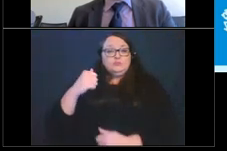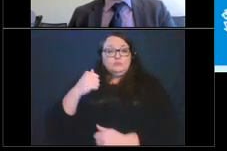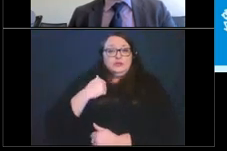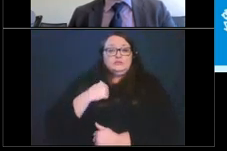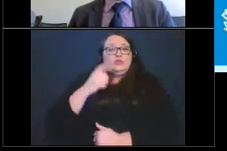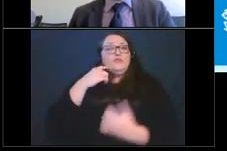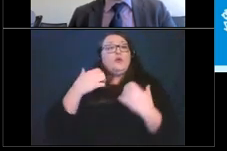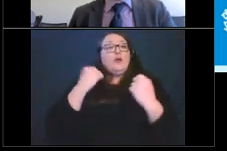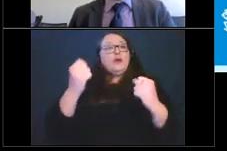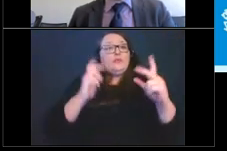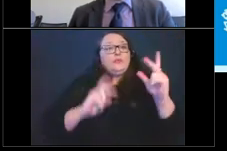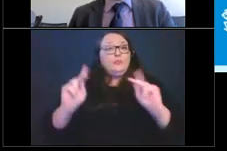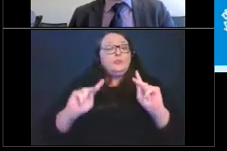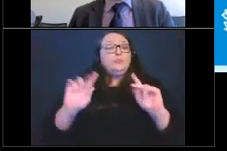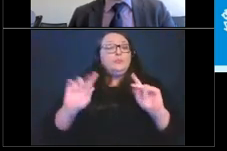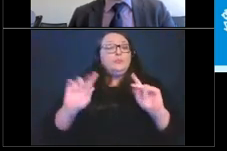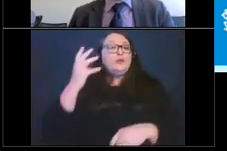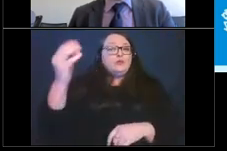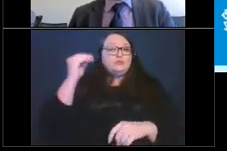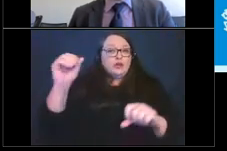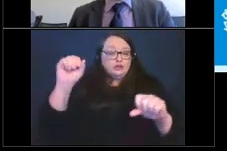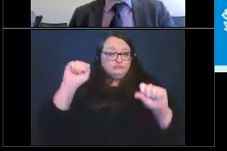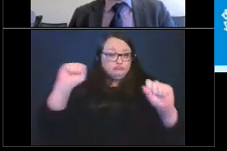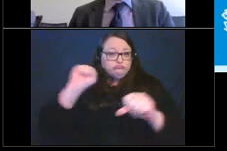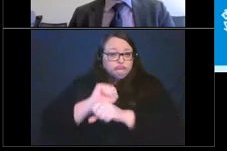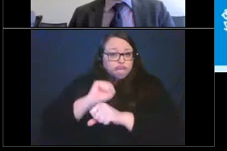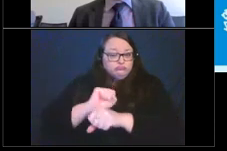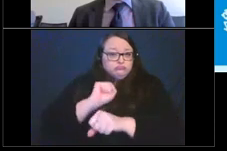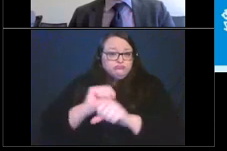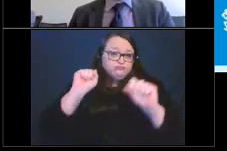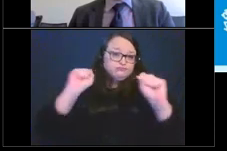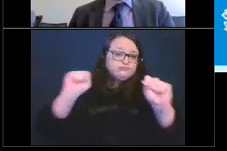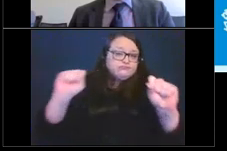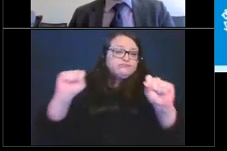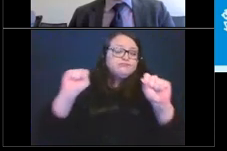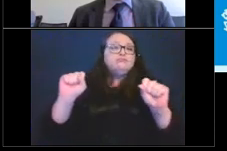doing rigorous outdoor activities. That's not exactly something you want to use for more